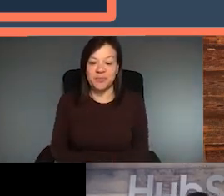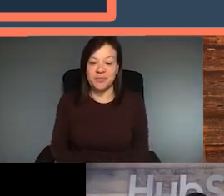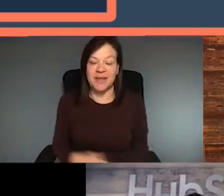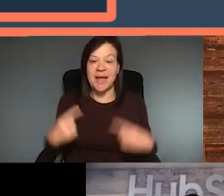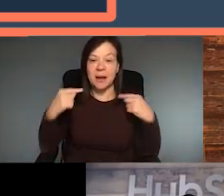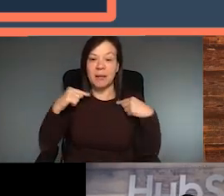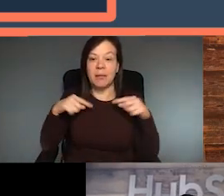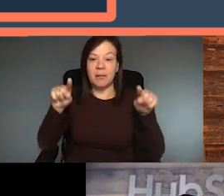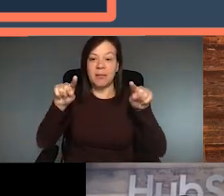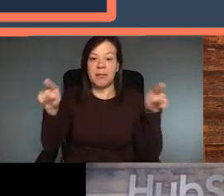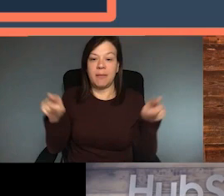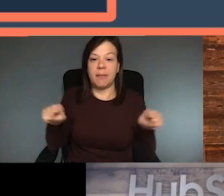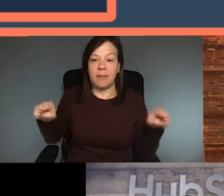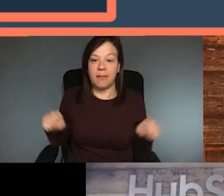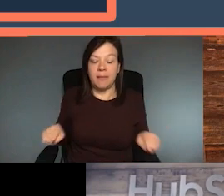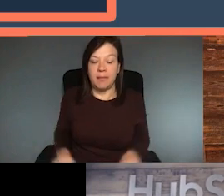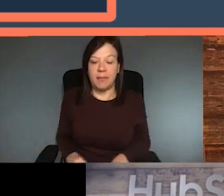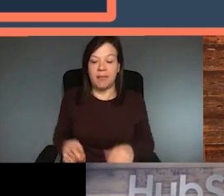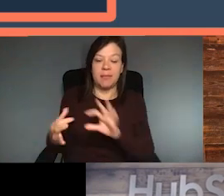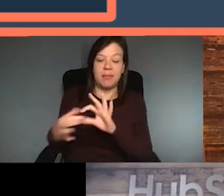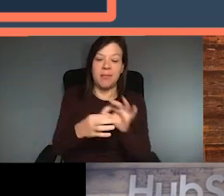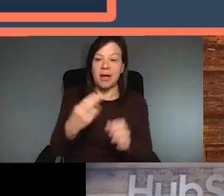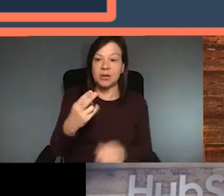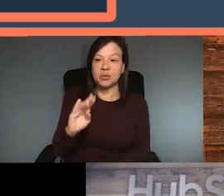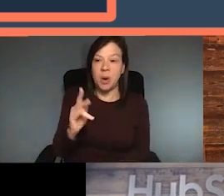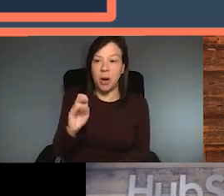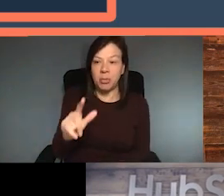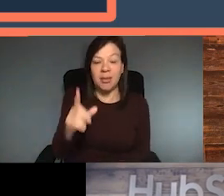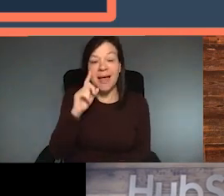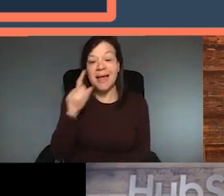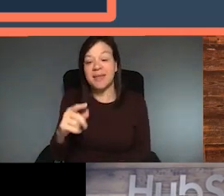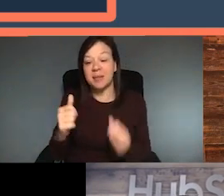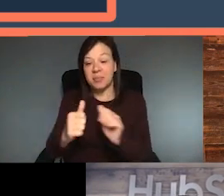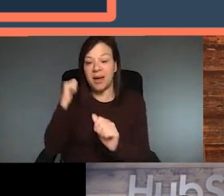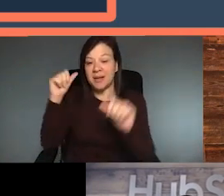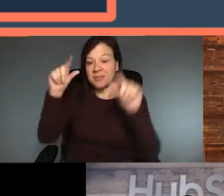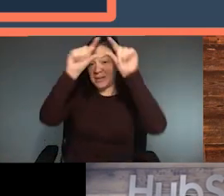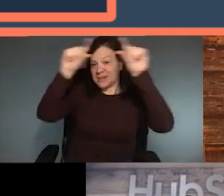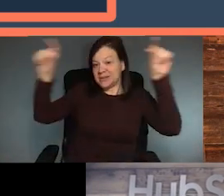HubL AND BEHIND ME IS HubSpot LOGO AND I WORK ON A LOT